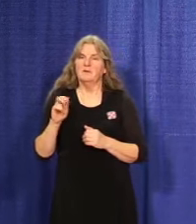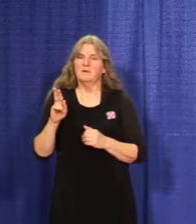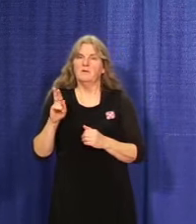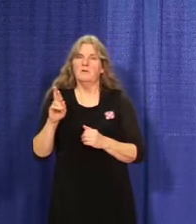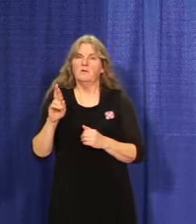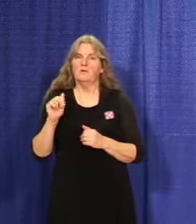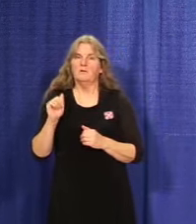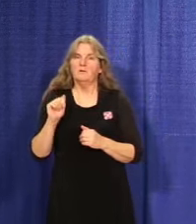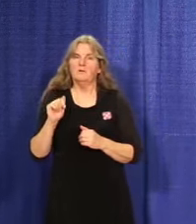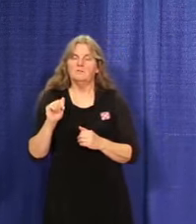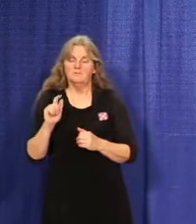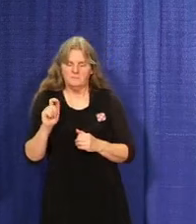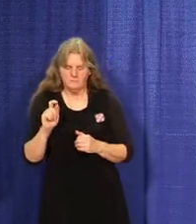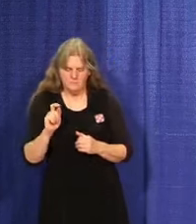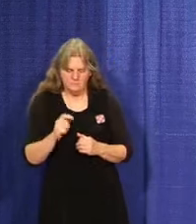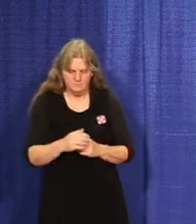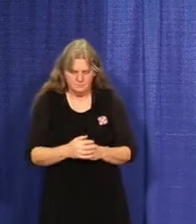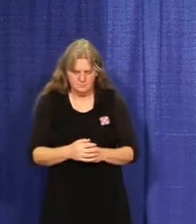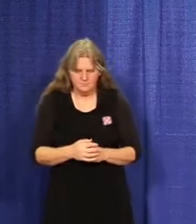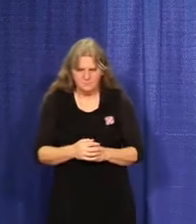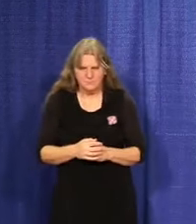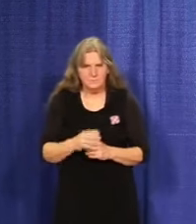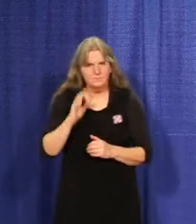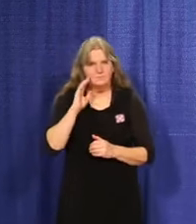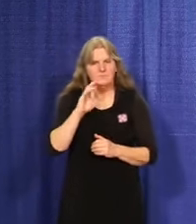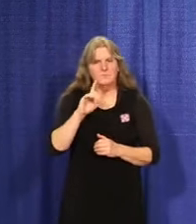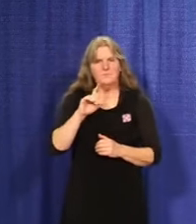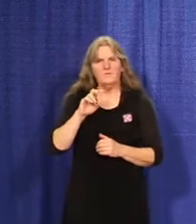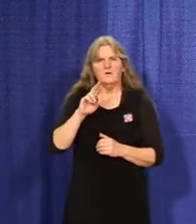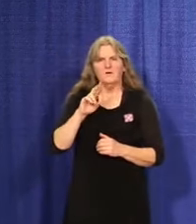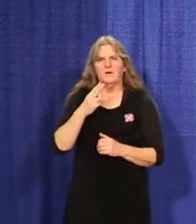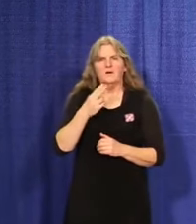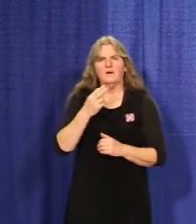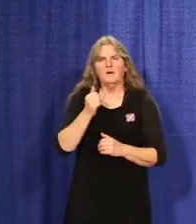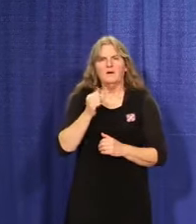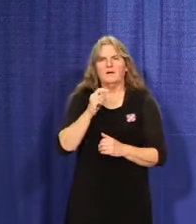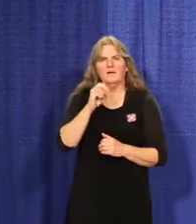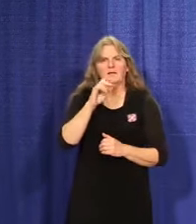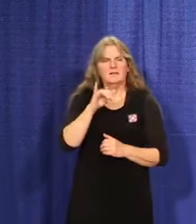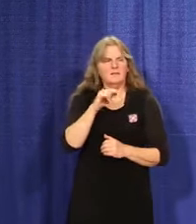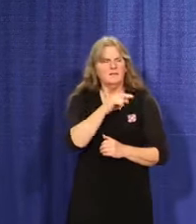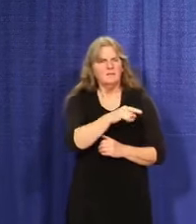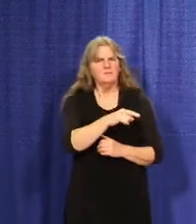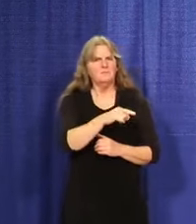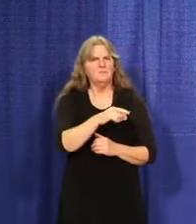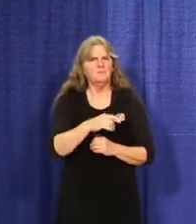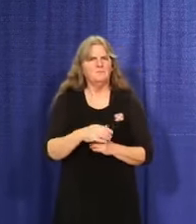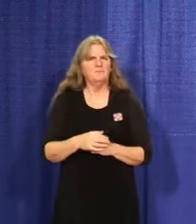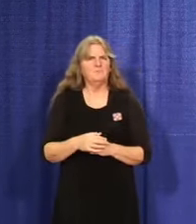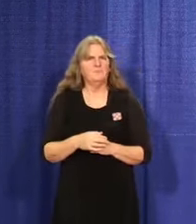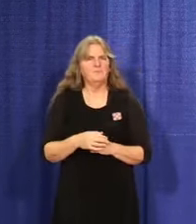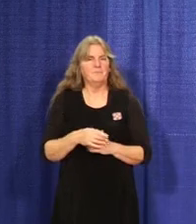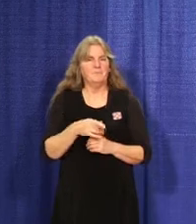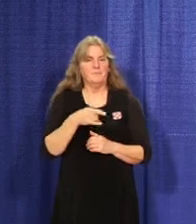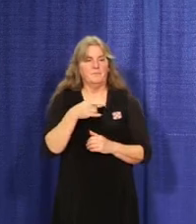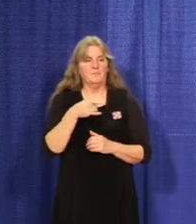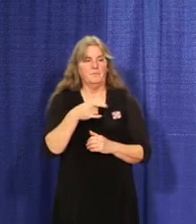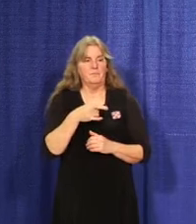Reporter: Hi Dr Hanley, I'm wondering about the status of the person who was hospitalized in Whitehorse a couple of weeks